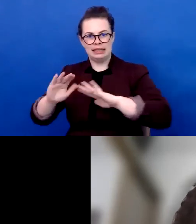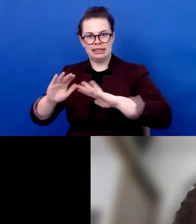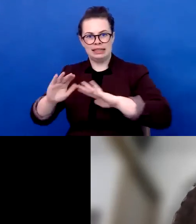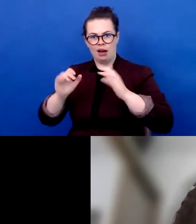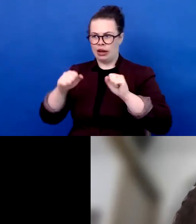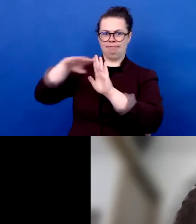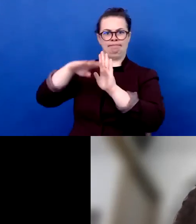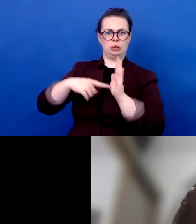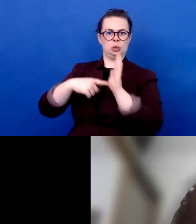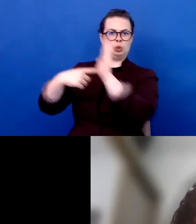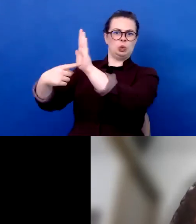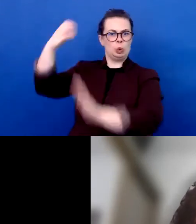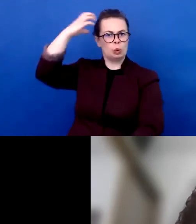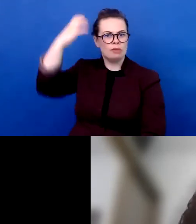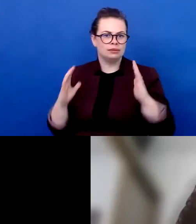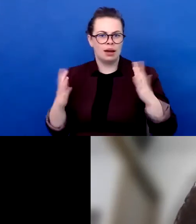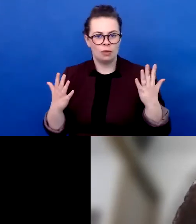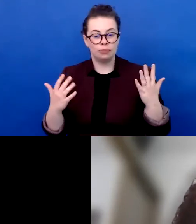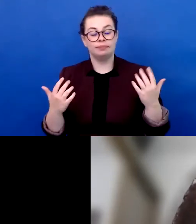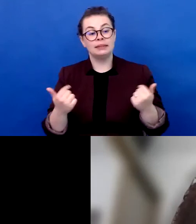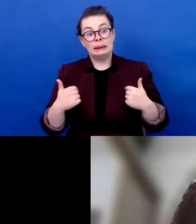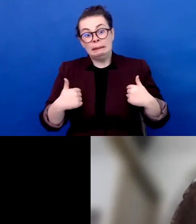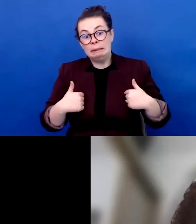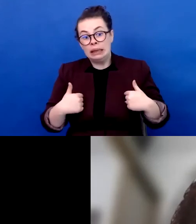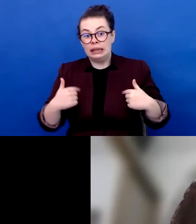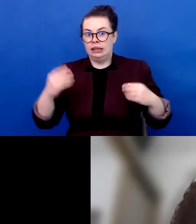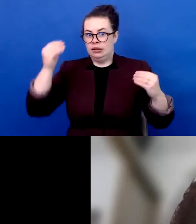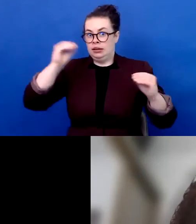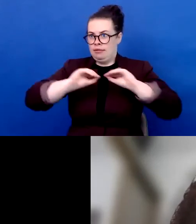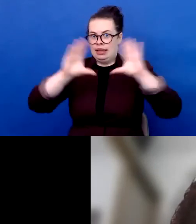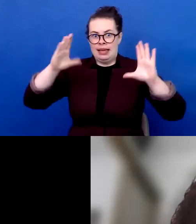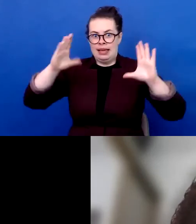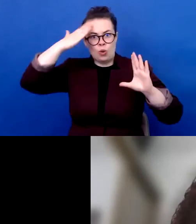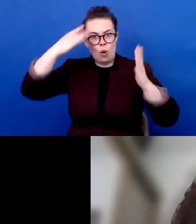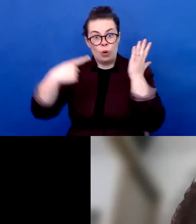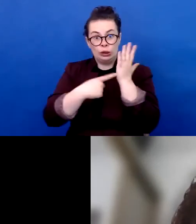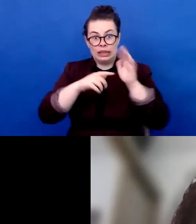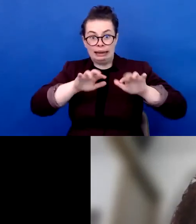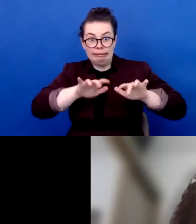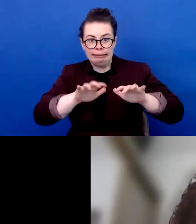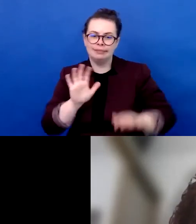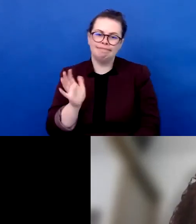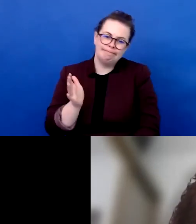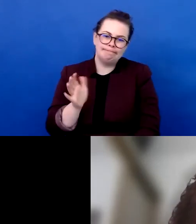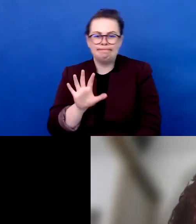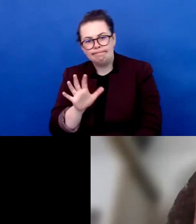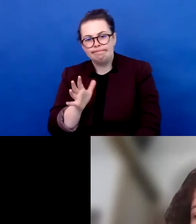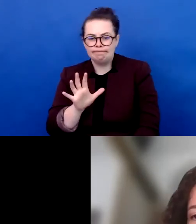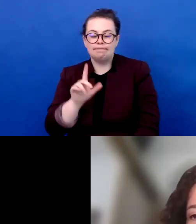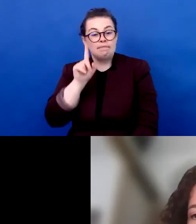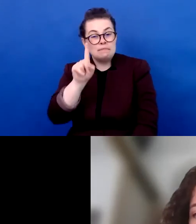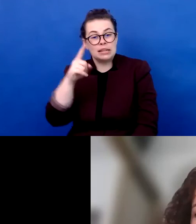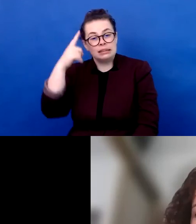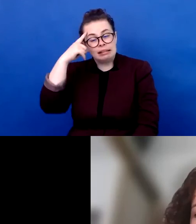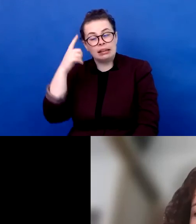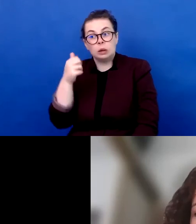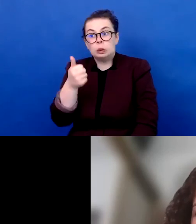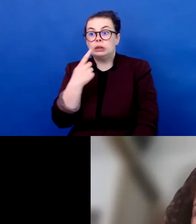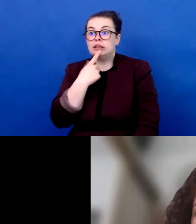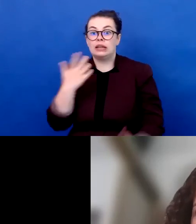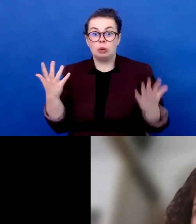the technology measurements but i think the best way to know whether whether these measures are